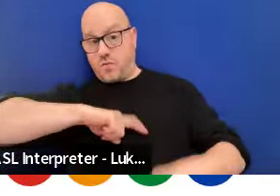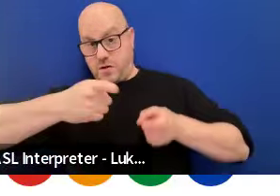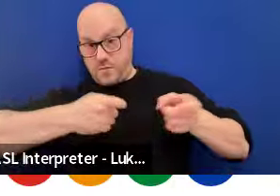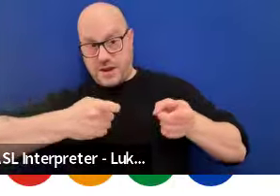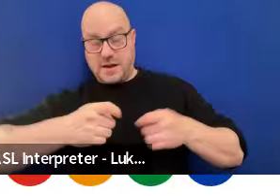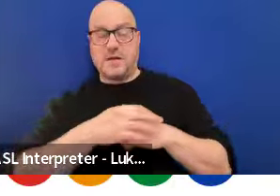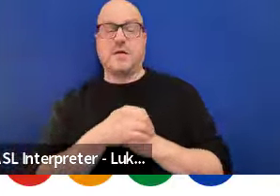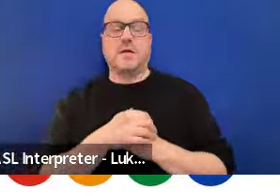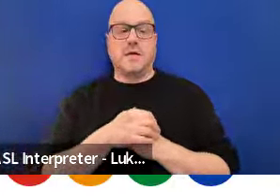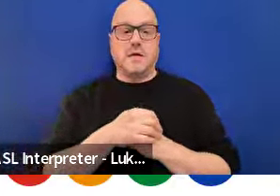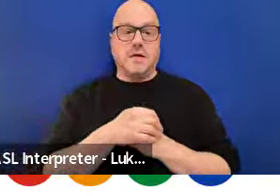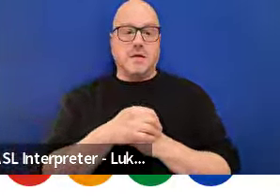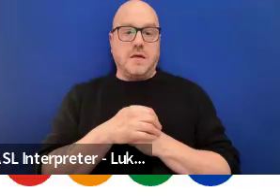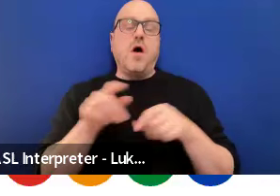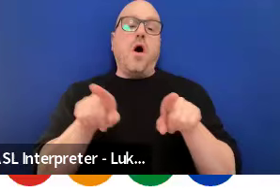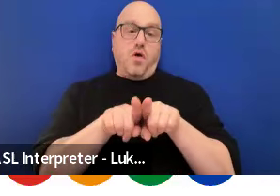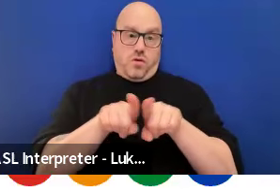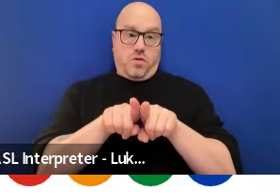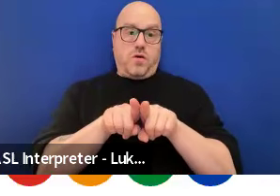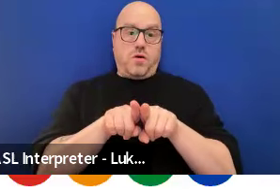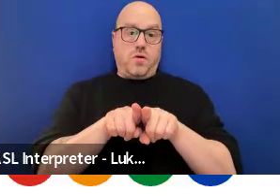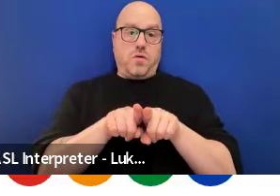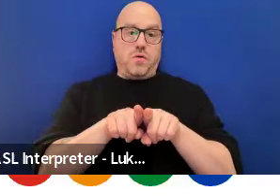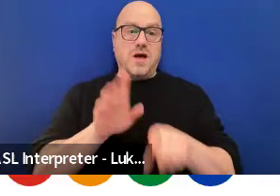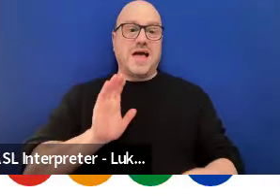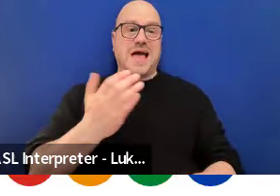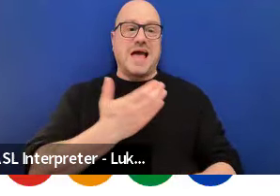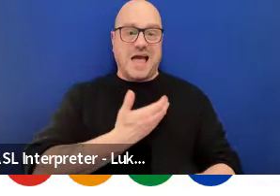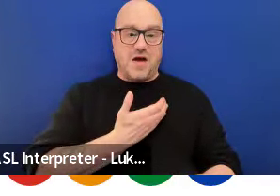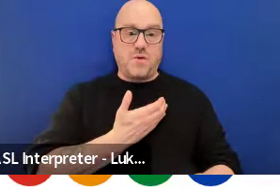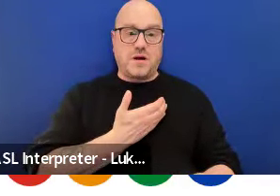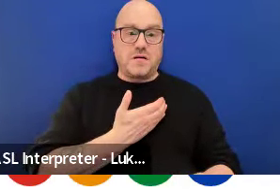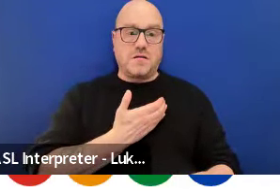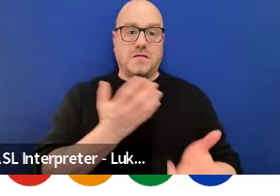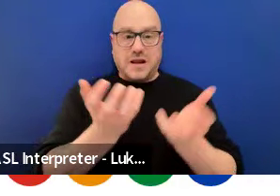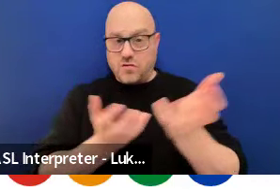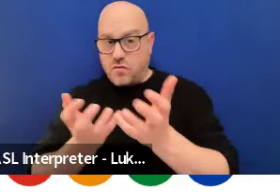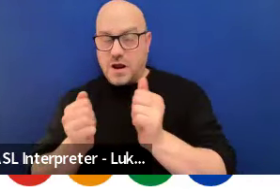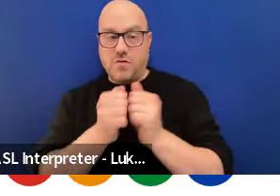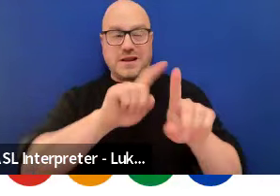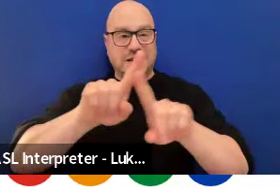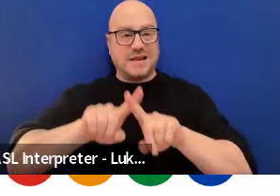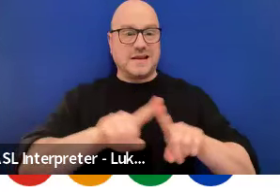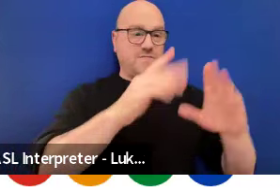THOUGH AND ICE-RELATED PROTOCOLS . FROM THE CONTRACTS WE OVERSEE, AS WELL AS THE INTERACTIONS WE